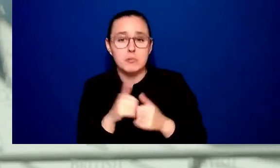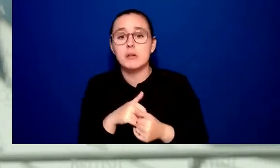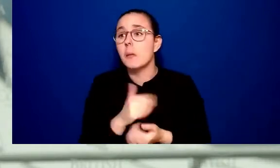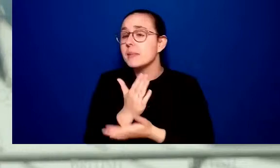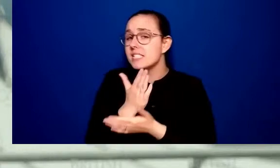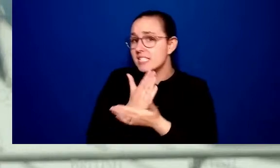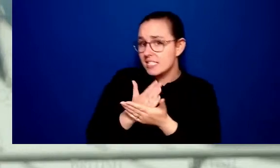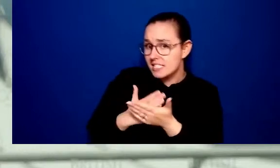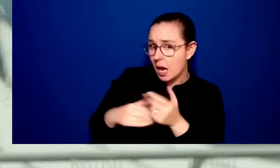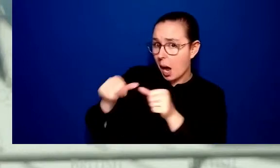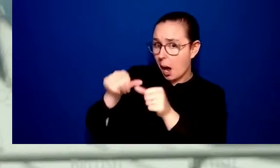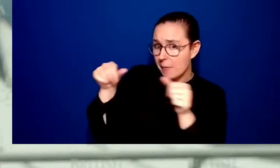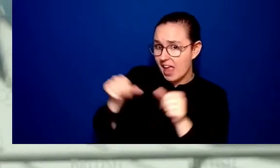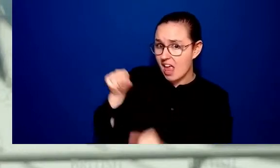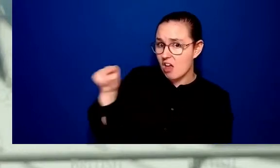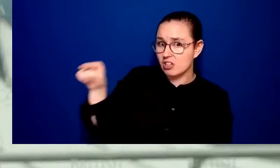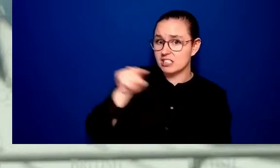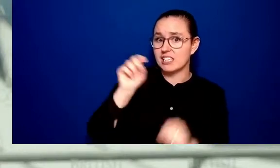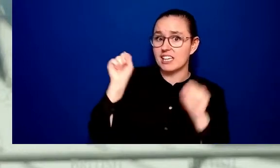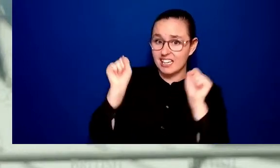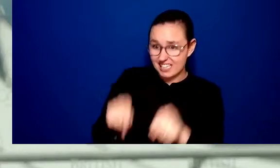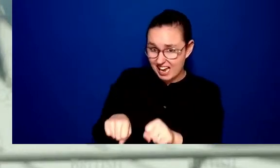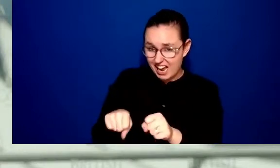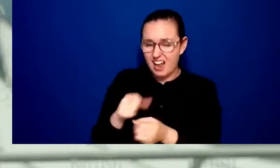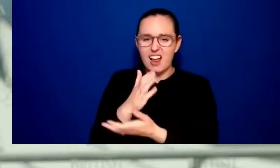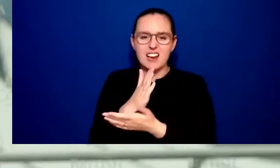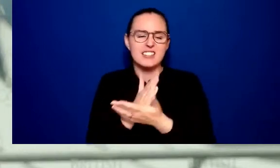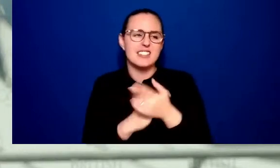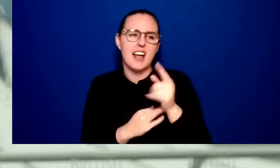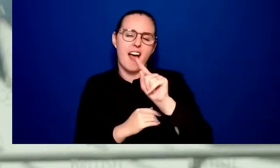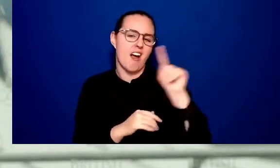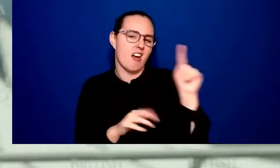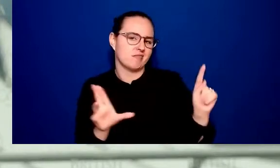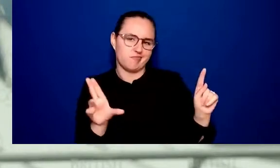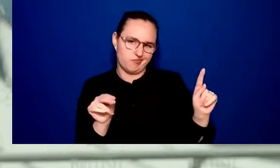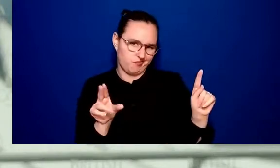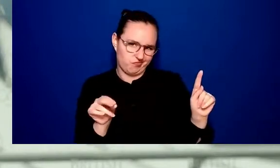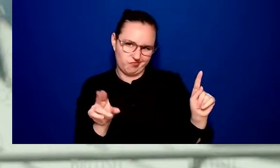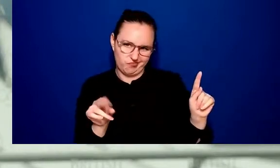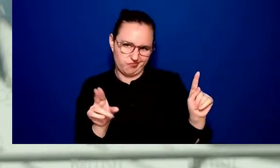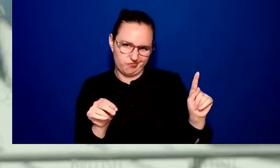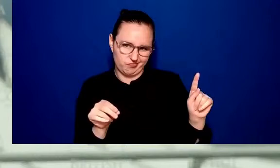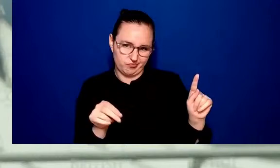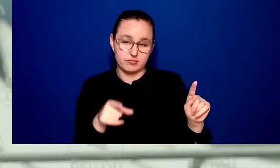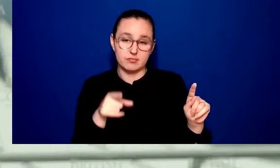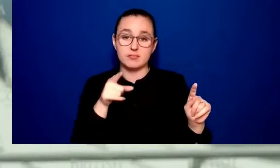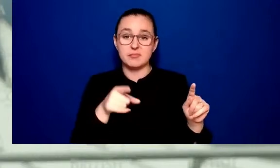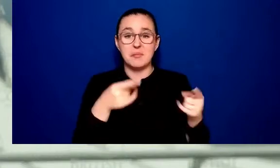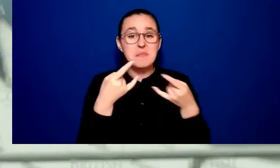to need to be with us for a while longer. We know And now